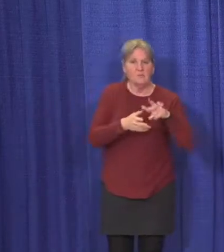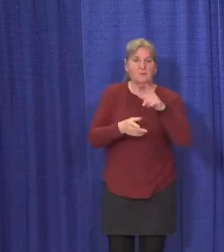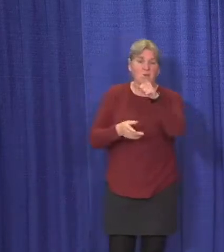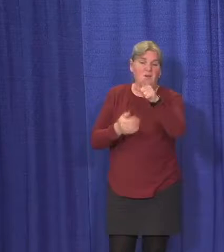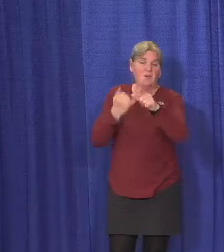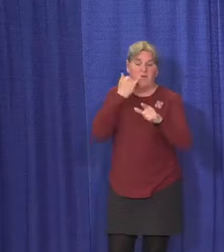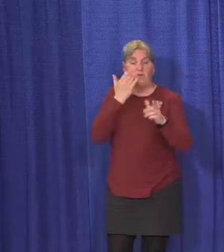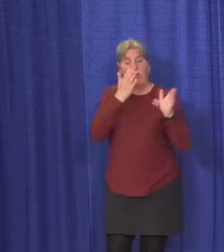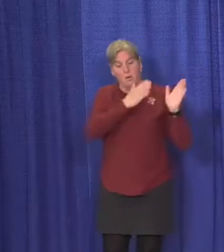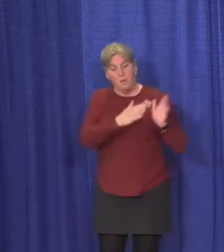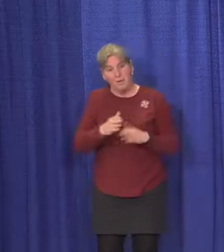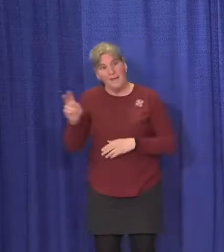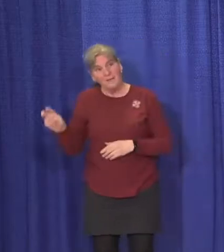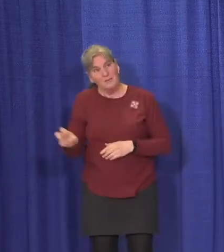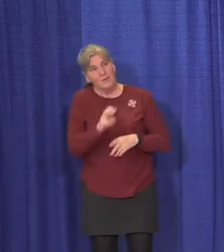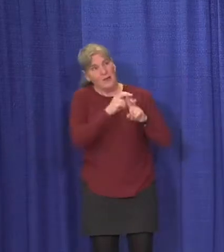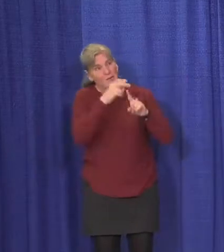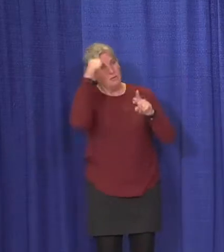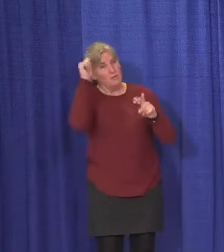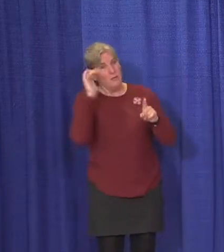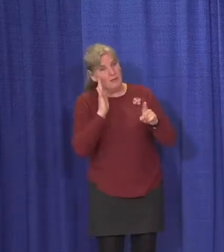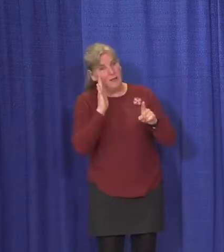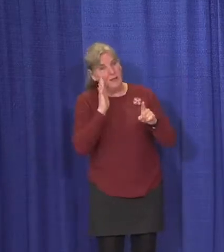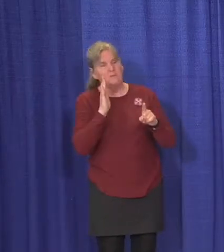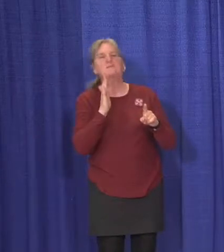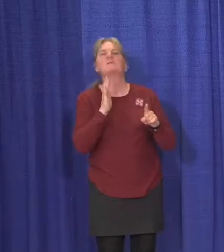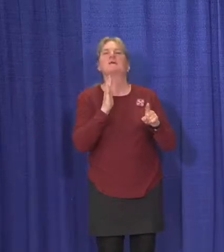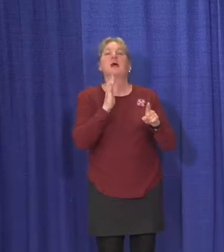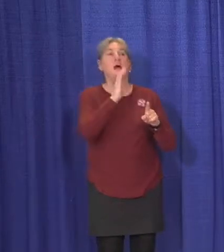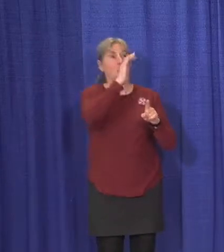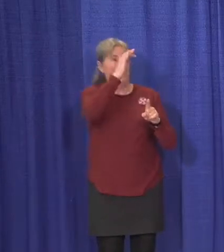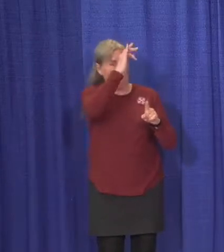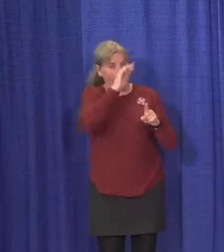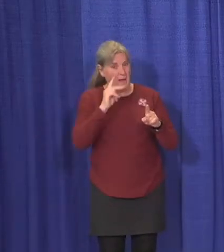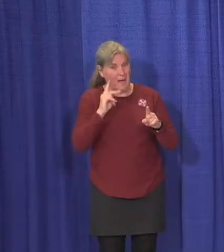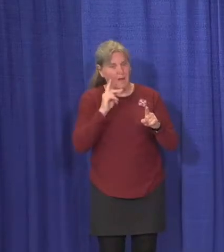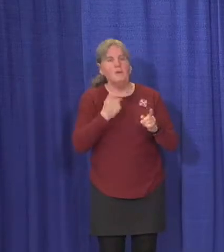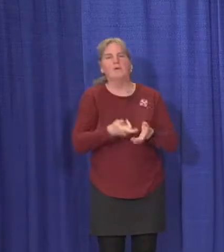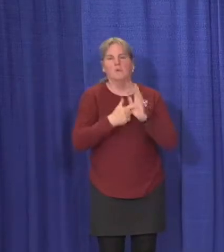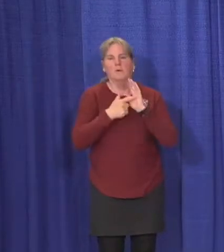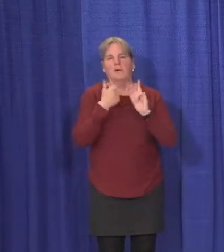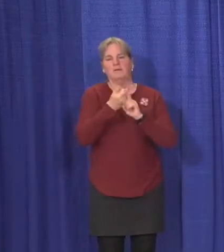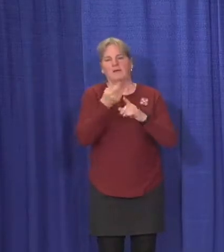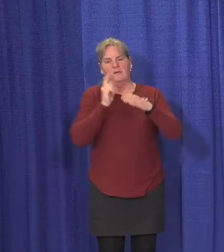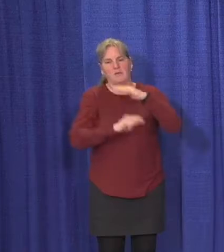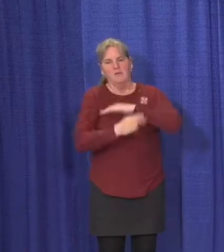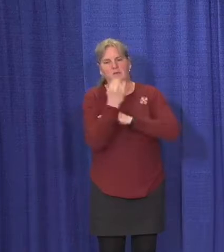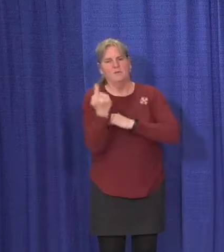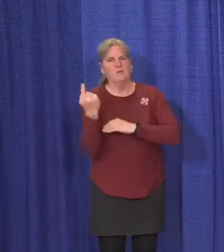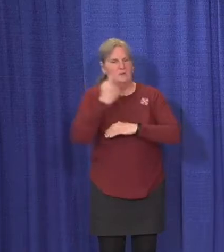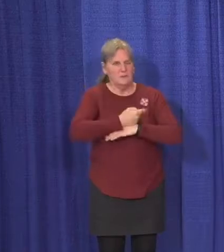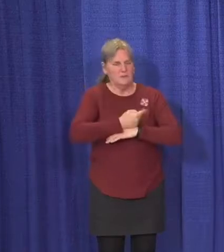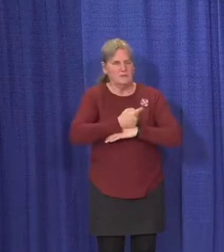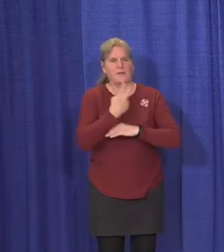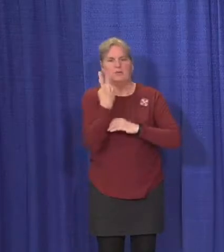you were in the midst of planning a road trip you will still be required to self isolate for 14 days and provide